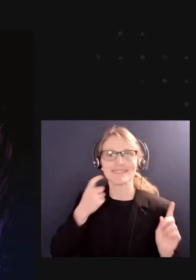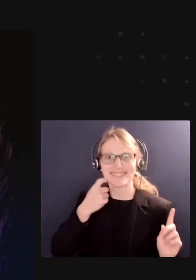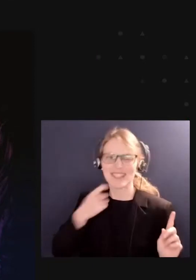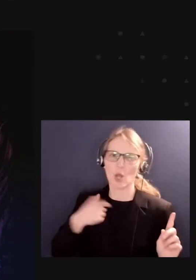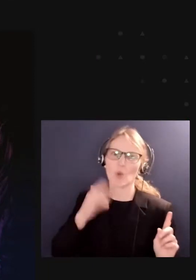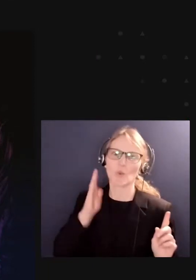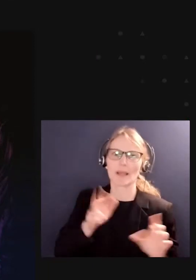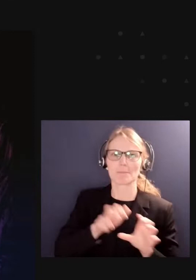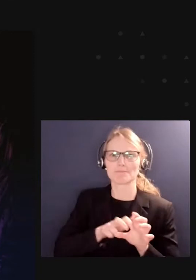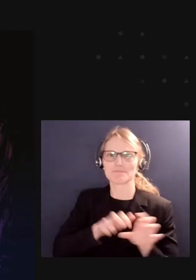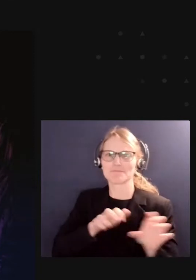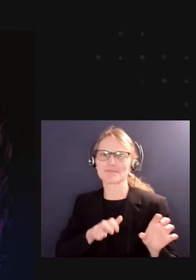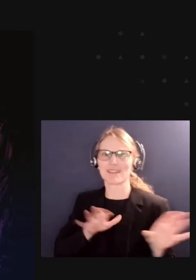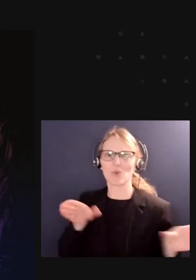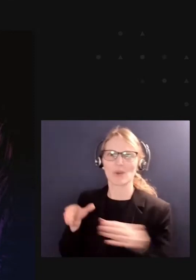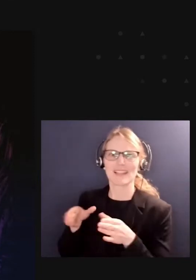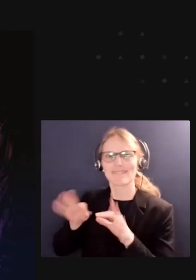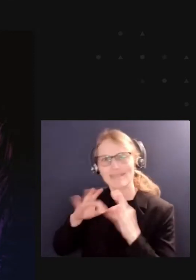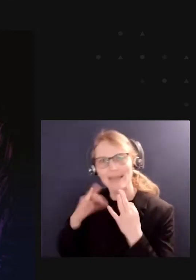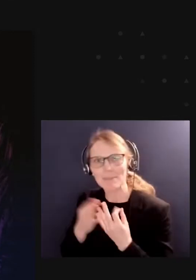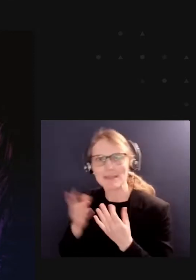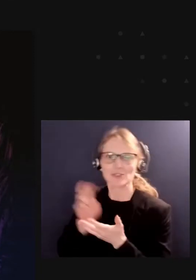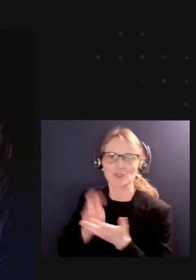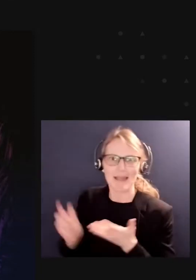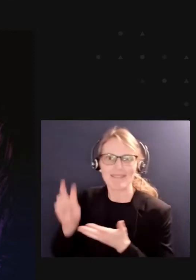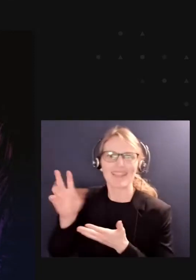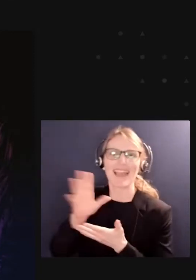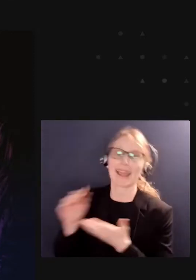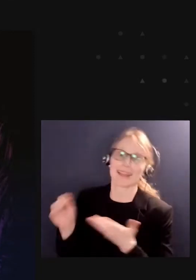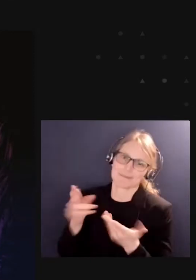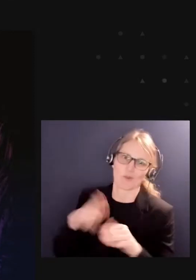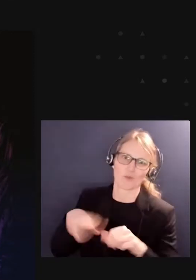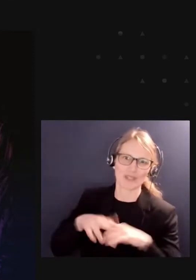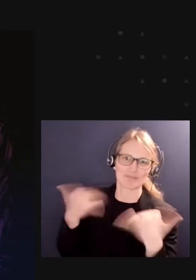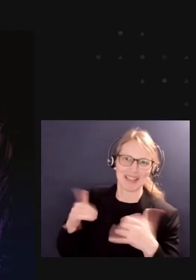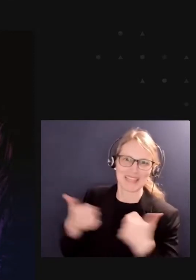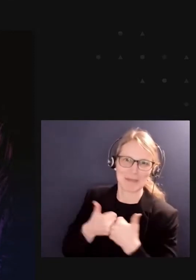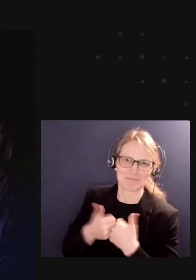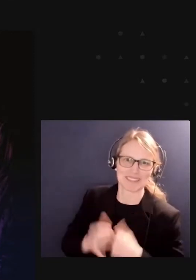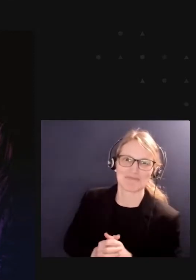with family, travel and, of course, playing games. So excited to be here on this panel, and honestly,